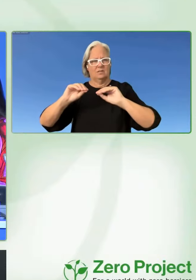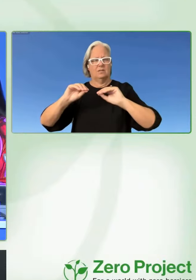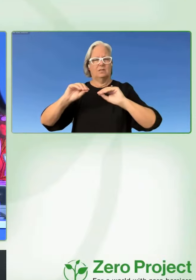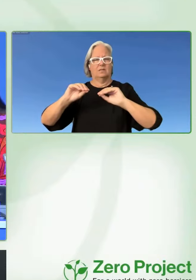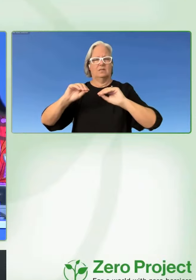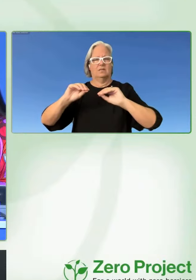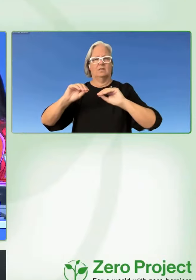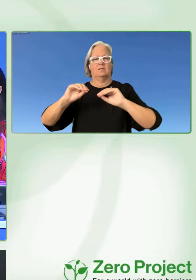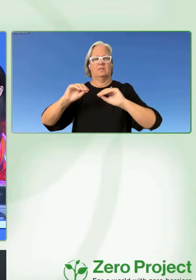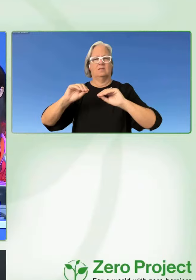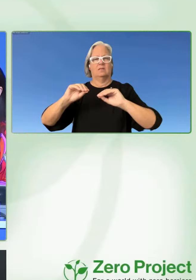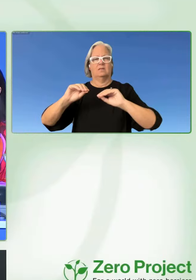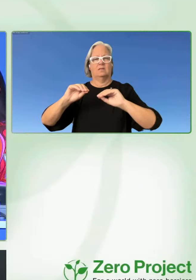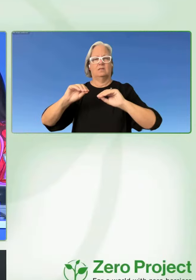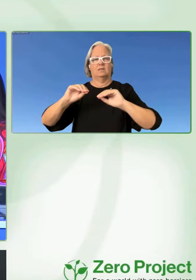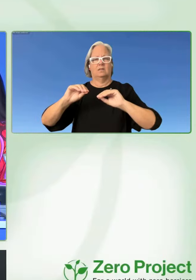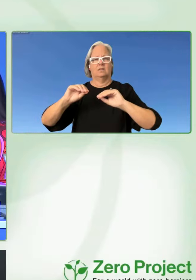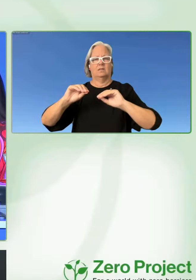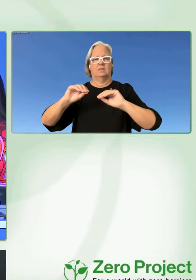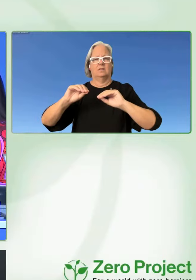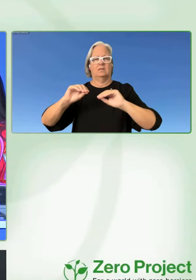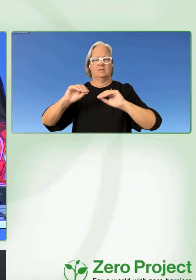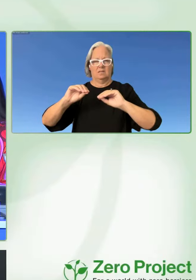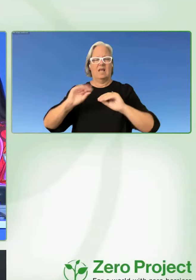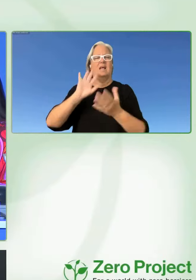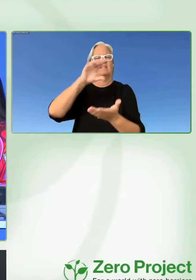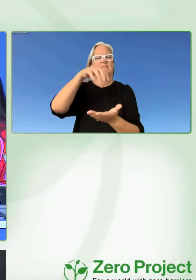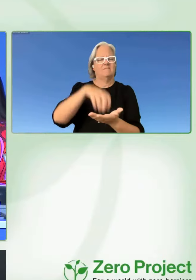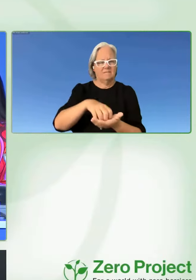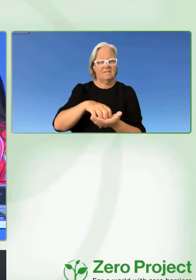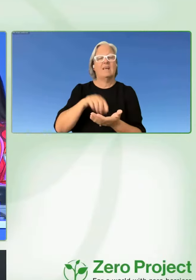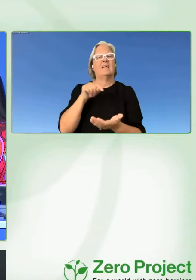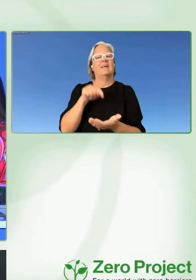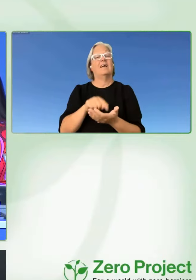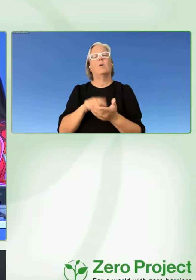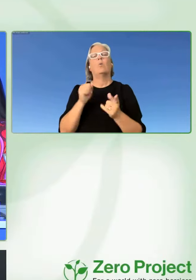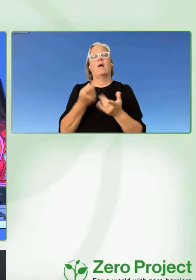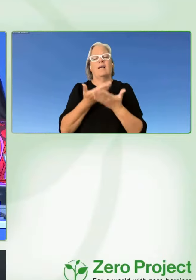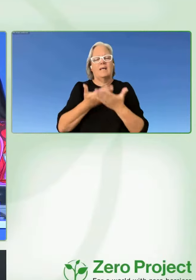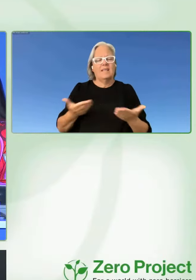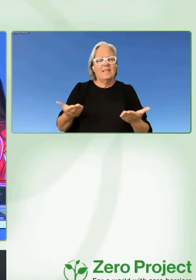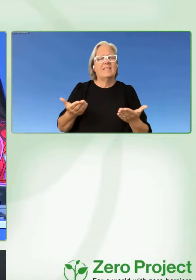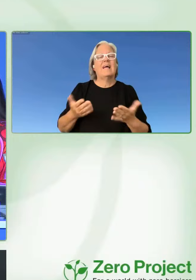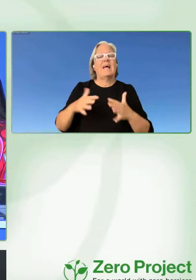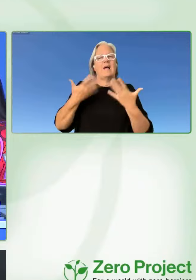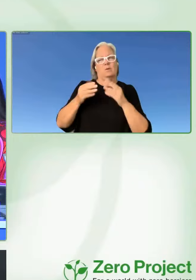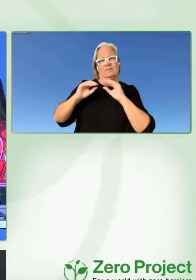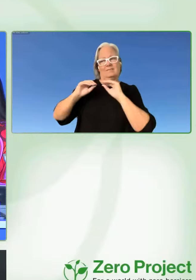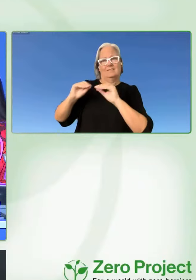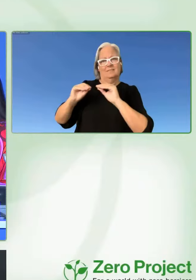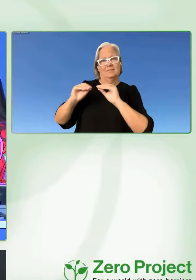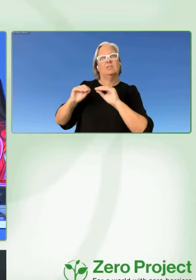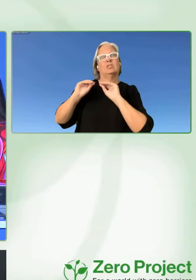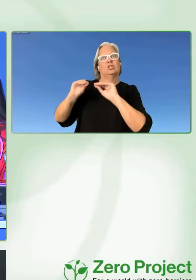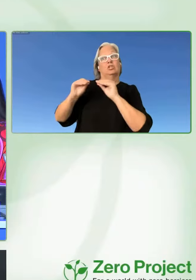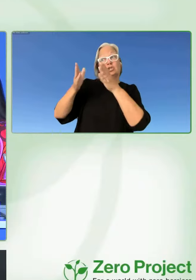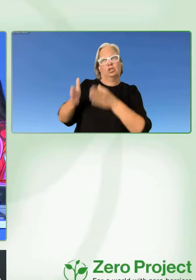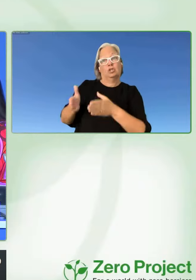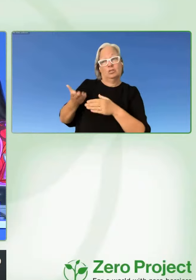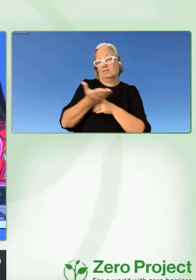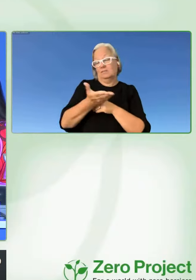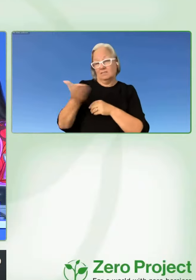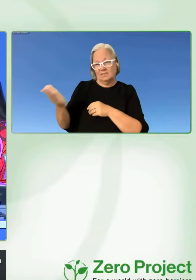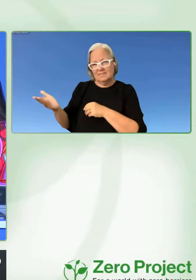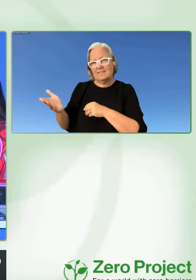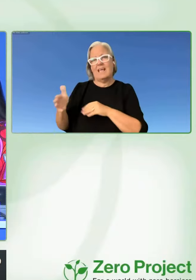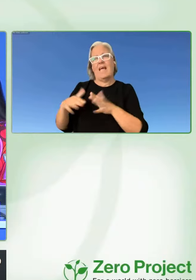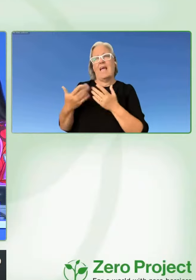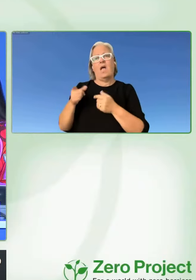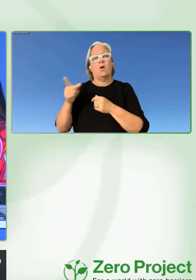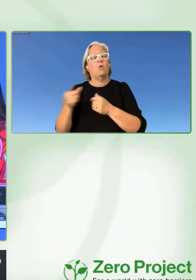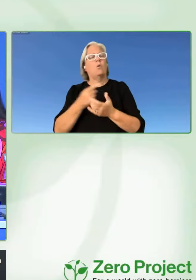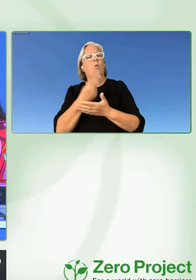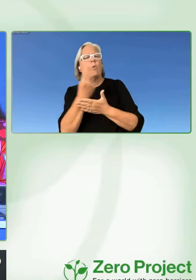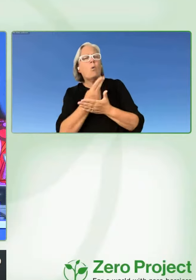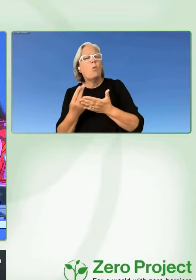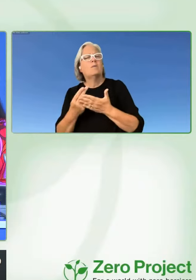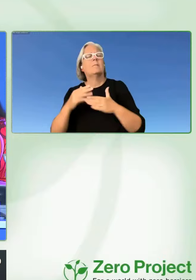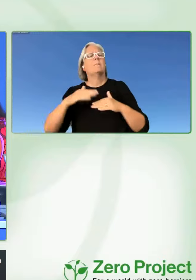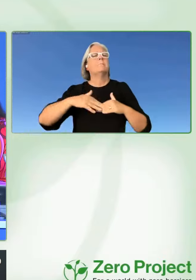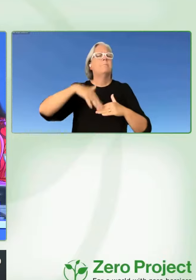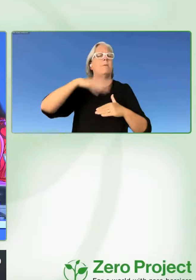Whenever I received this testimonial, I cry, how can we get this program across